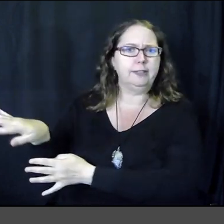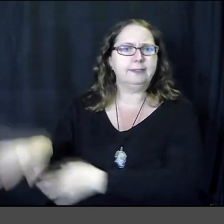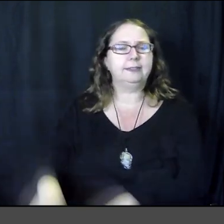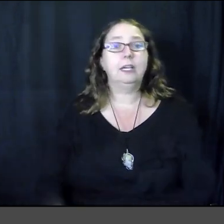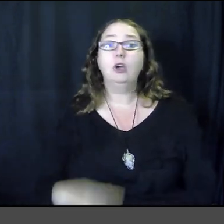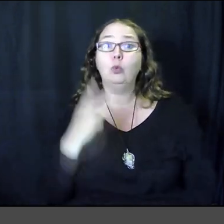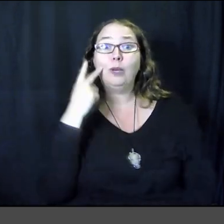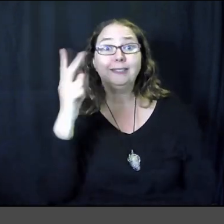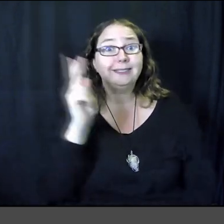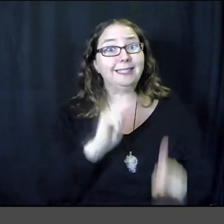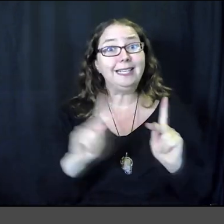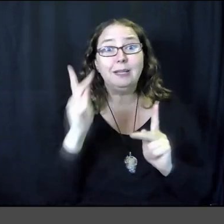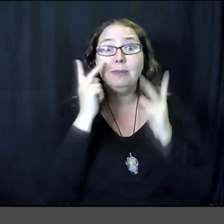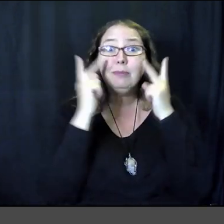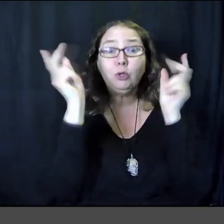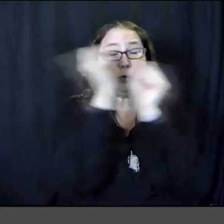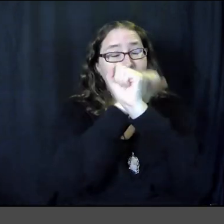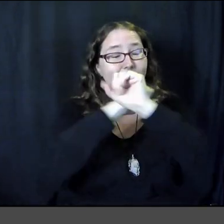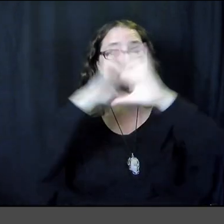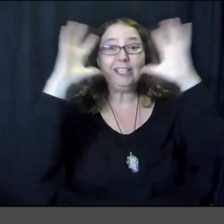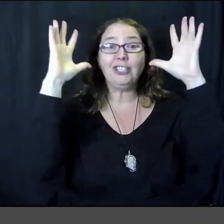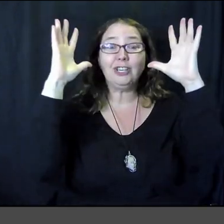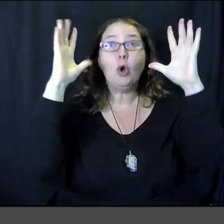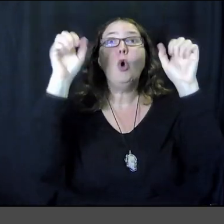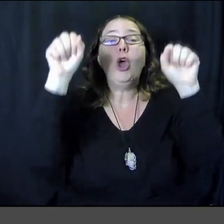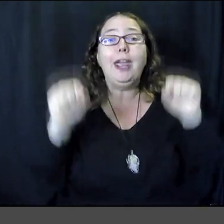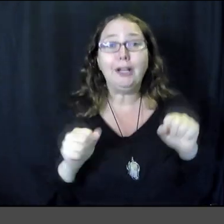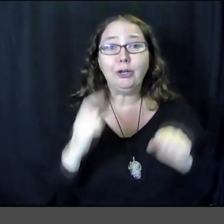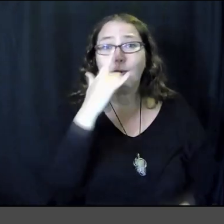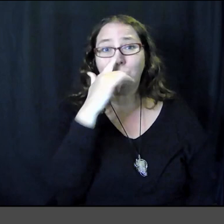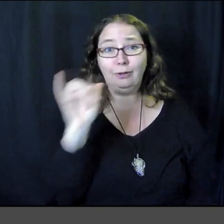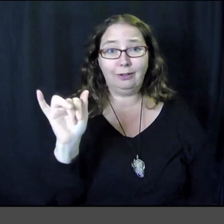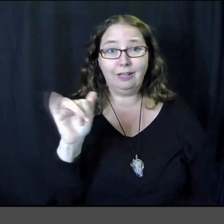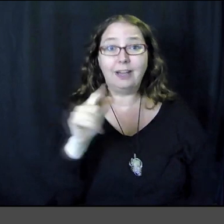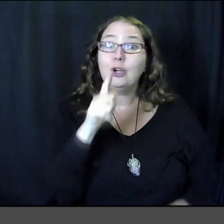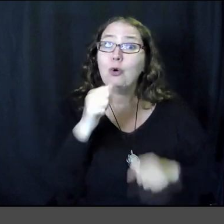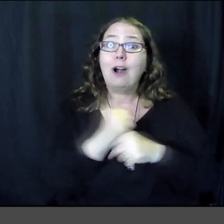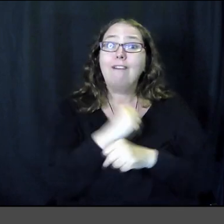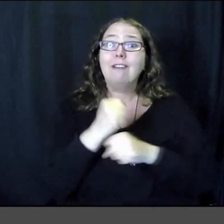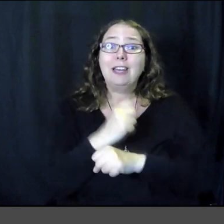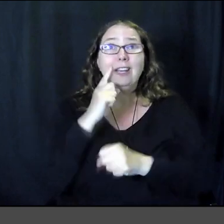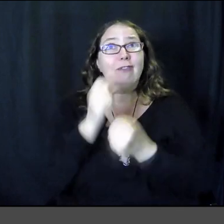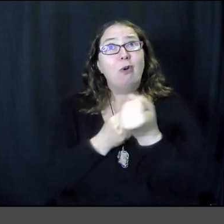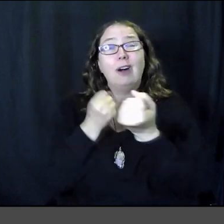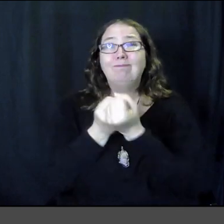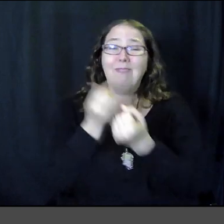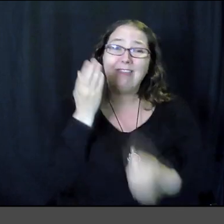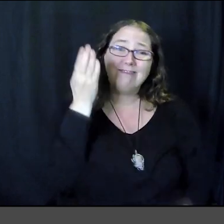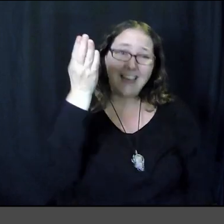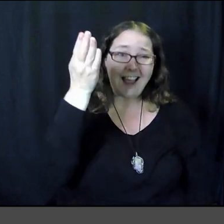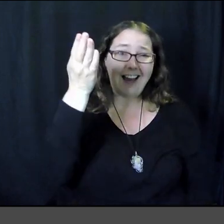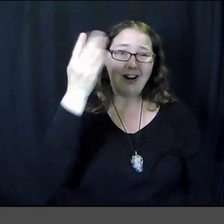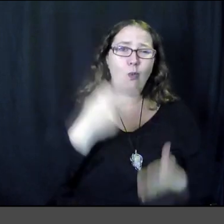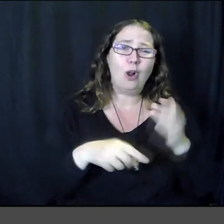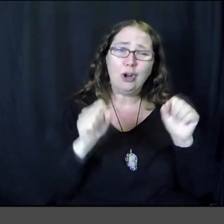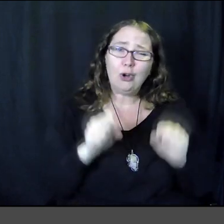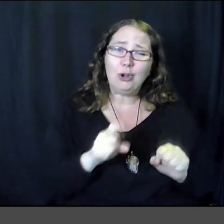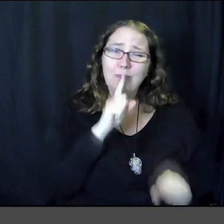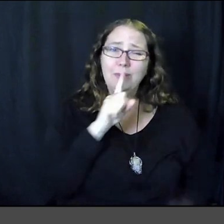WHAT IT COULD BE AND WHO ARE FIGHTING FOR WHAT IT COULD BE AND HOW GREAT IT COULD BE FOR EVERYBODY.